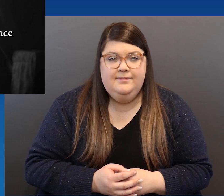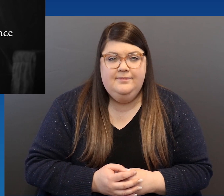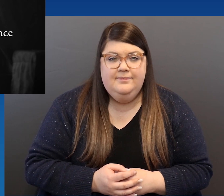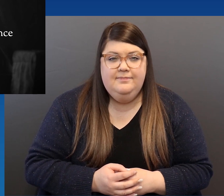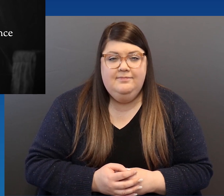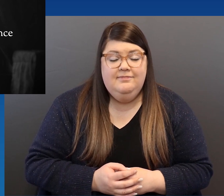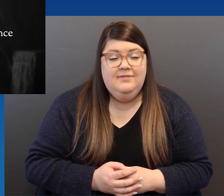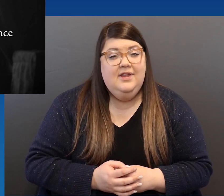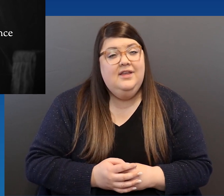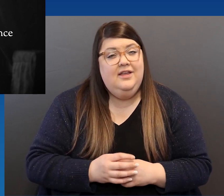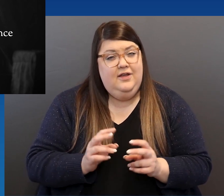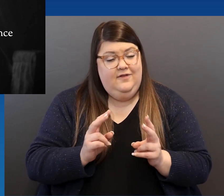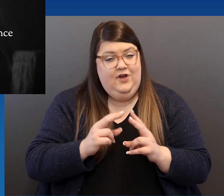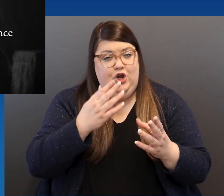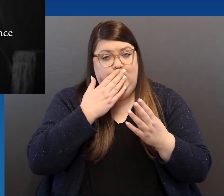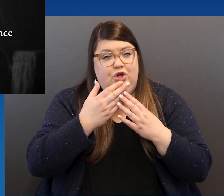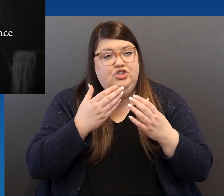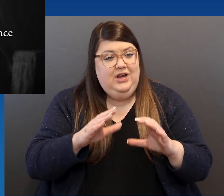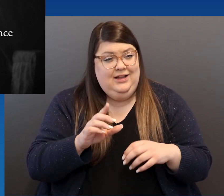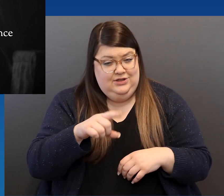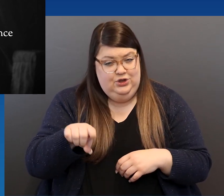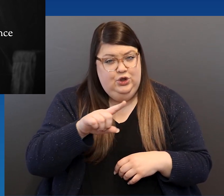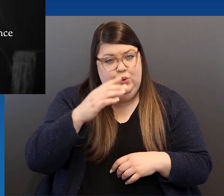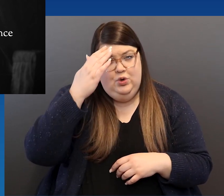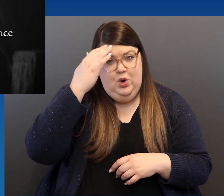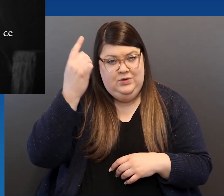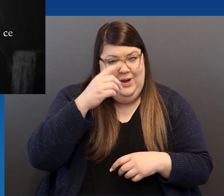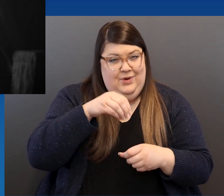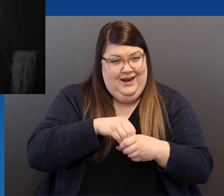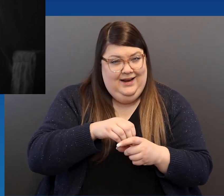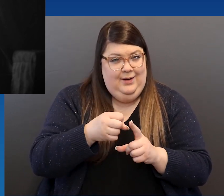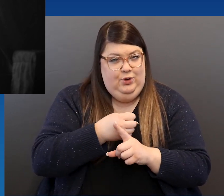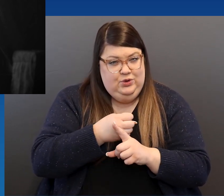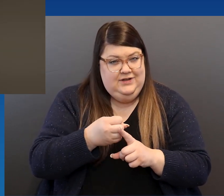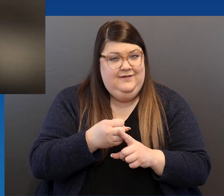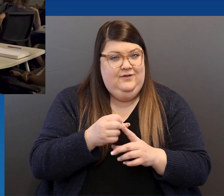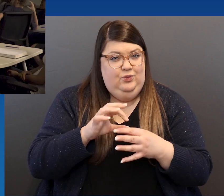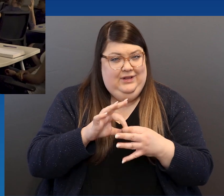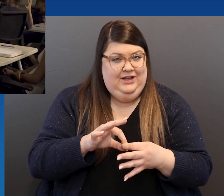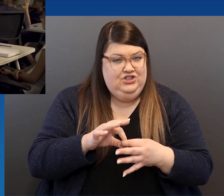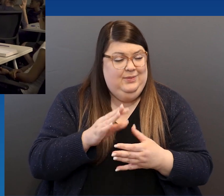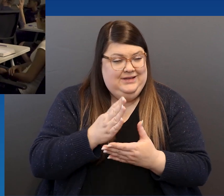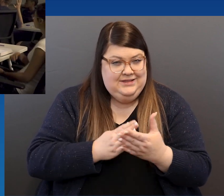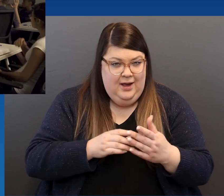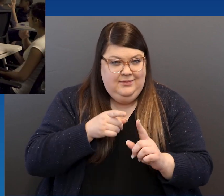There's a very, very good chance you're gonna know somebody in an abusive relationship at some point in your life.